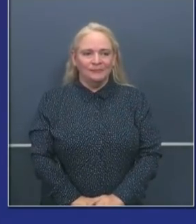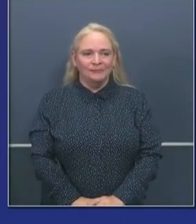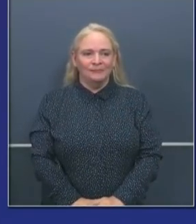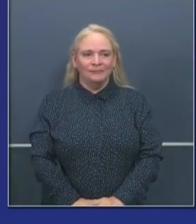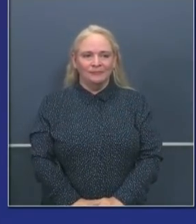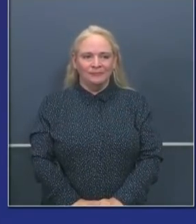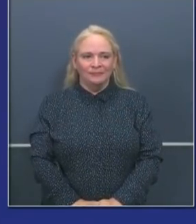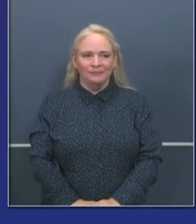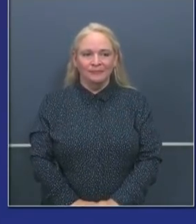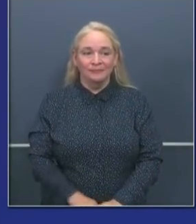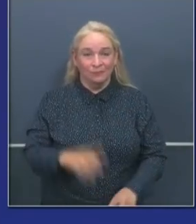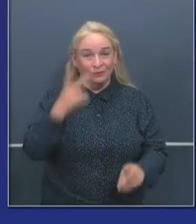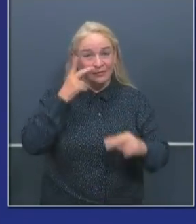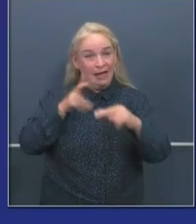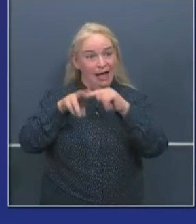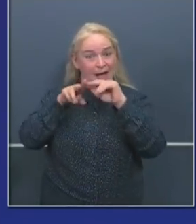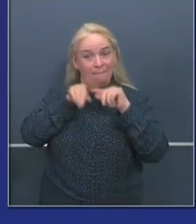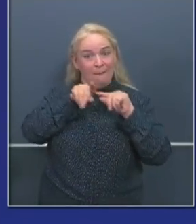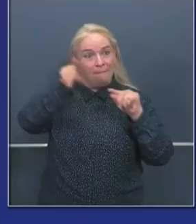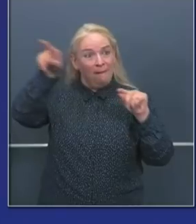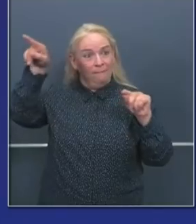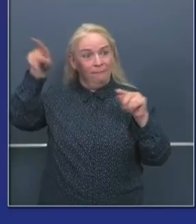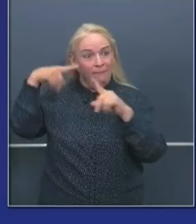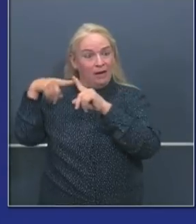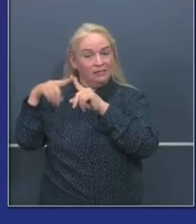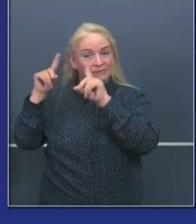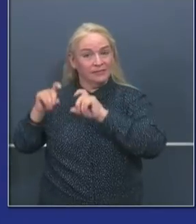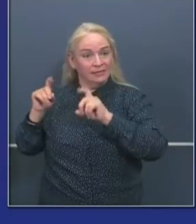I SEE YOU OF 49% IN THE LAST